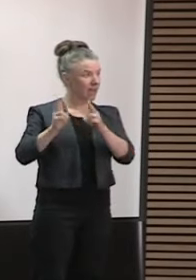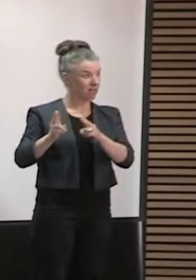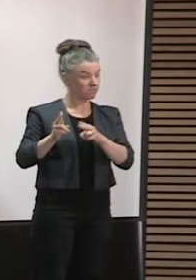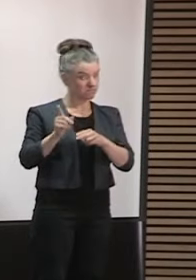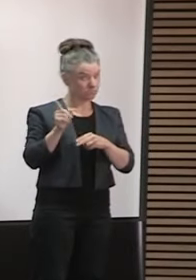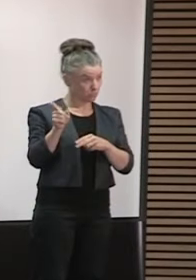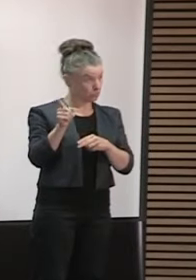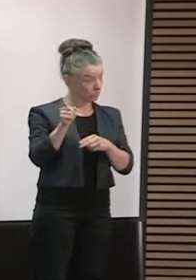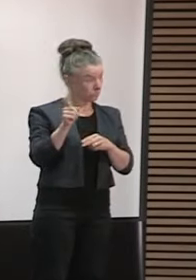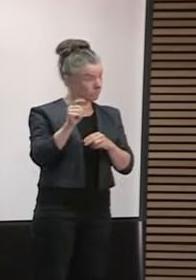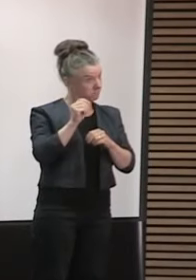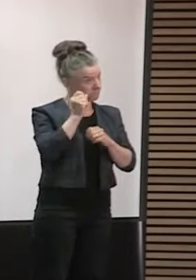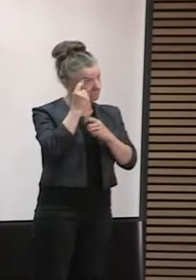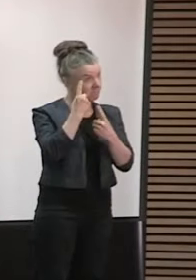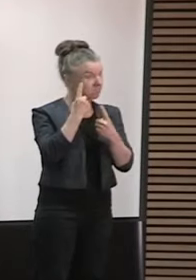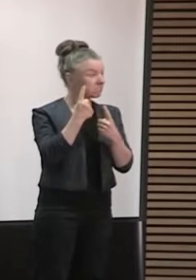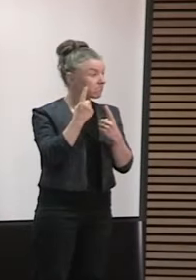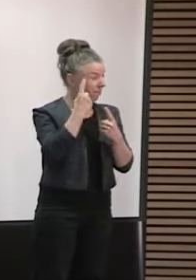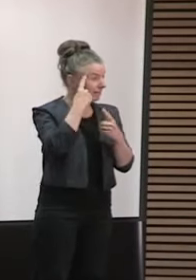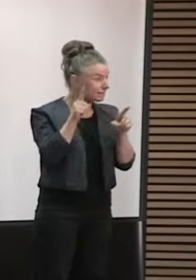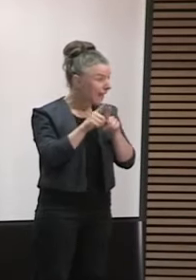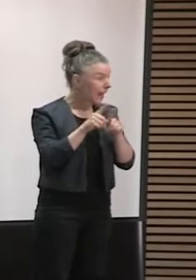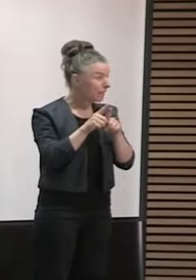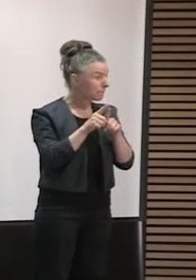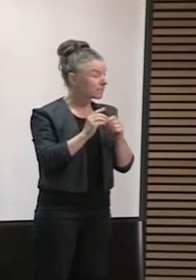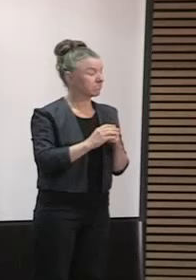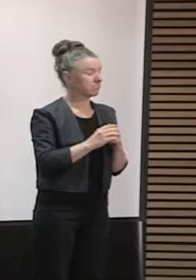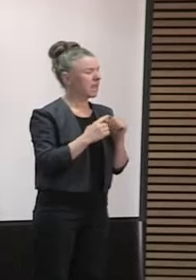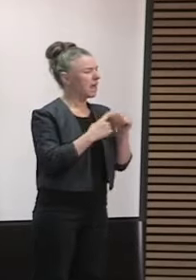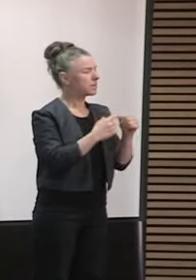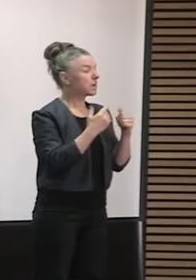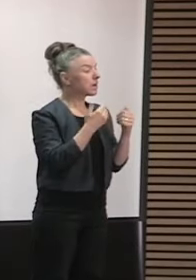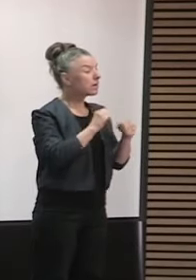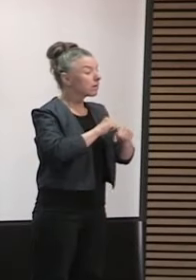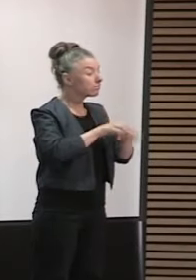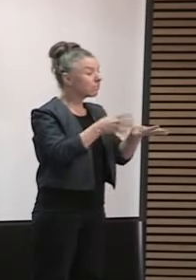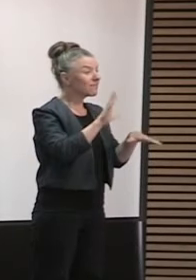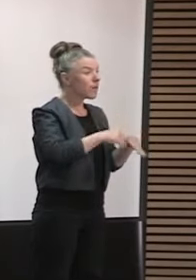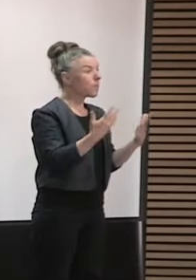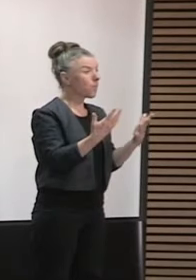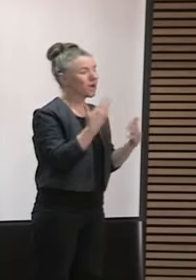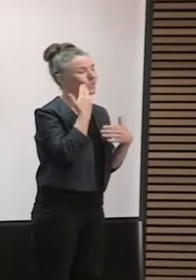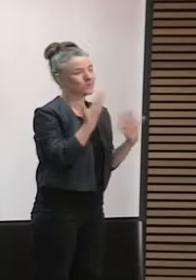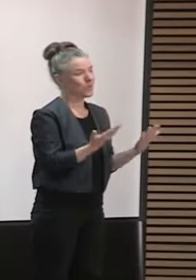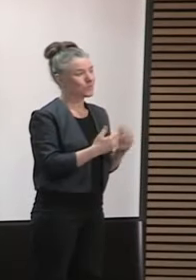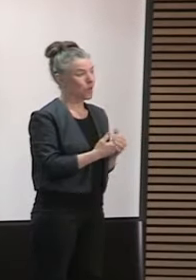out where it came from so we could identify a gap and close what that gap may have been or address what the issue may